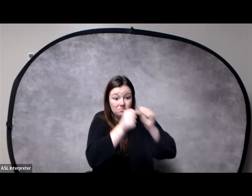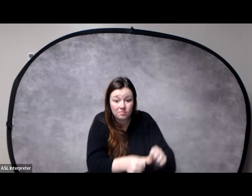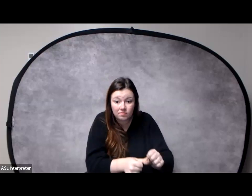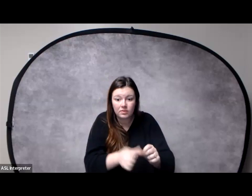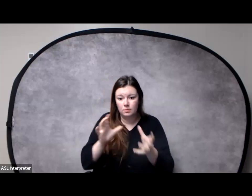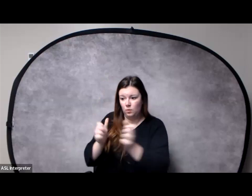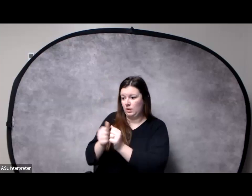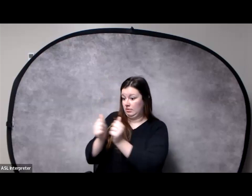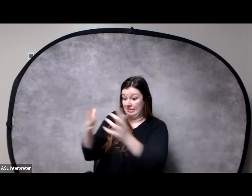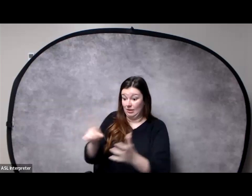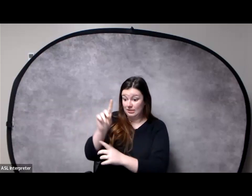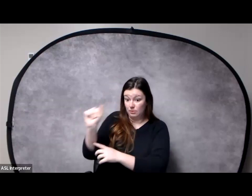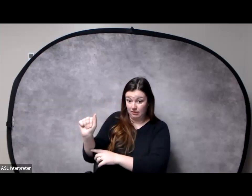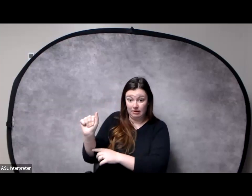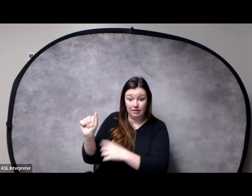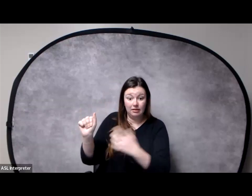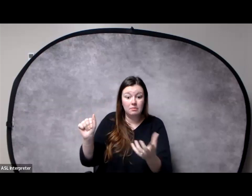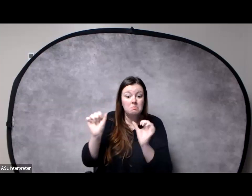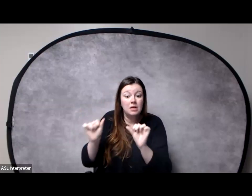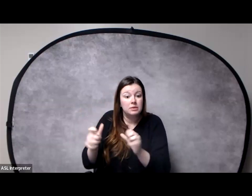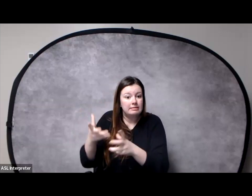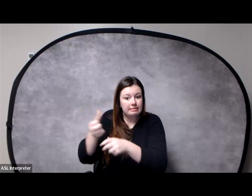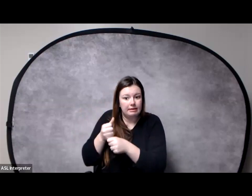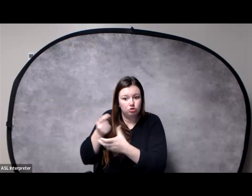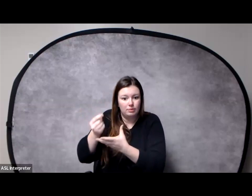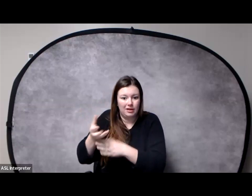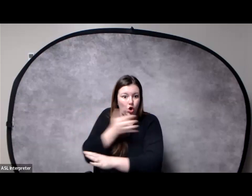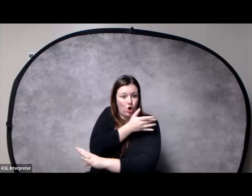developing a life shortening disability and they get access to that medication.